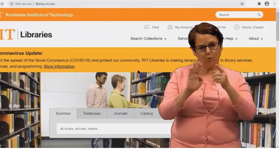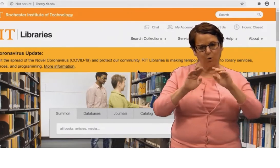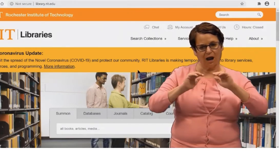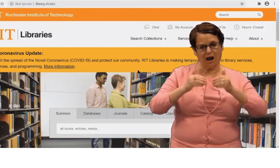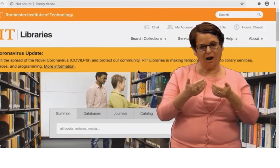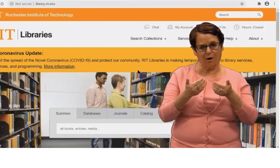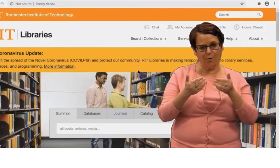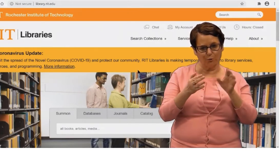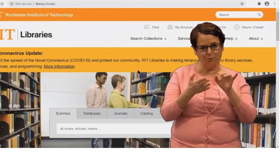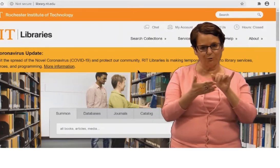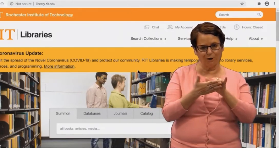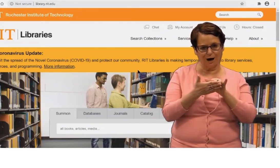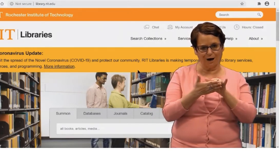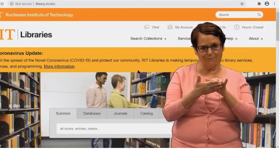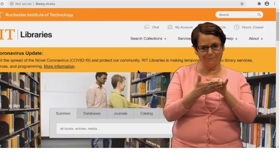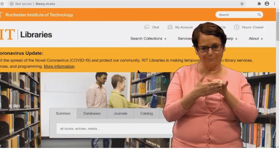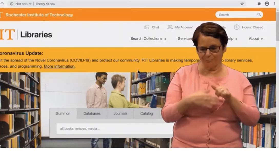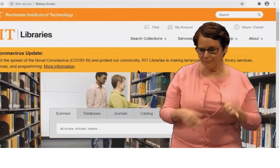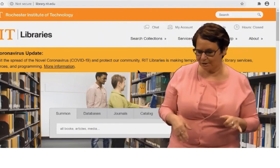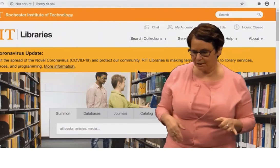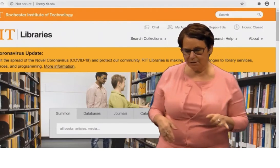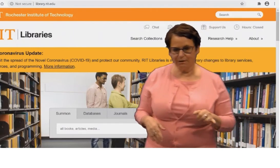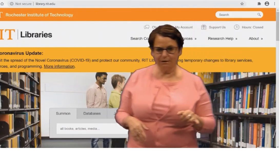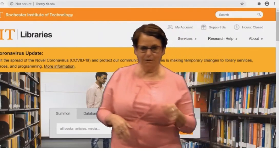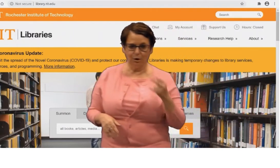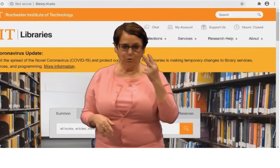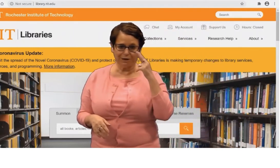It's easy to renew them, I will show you how to do that.